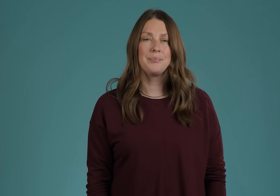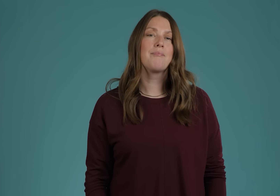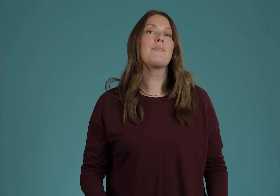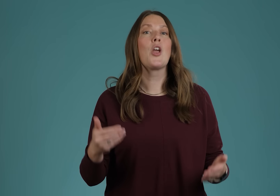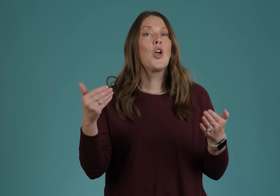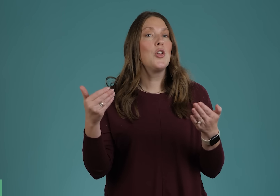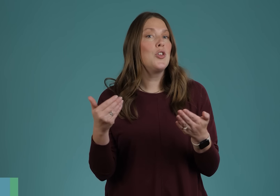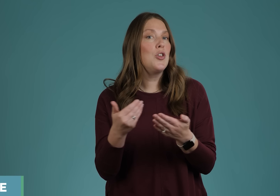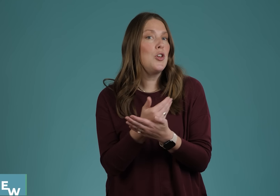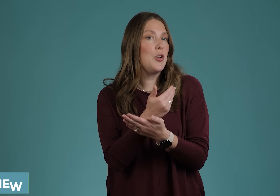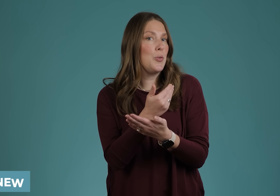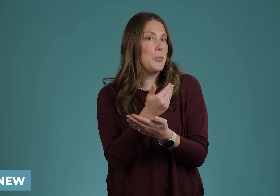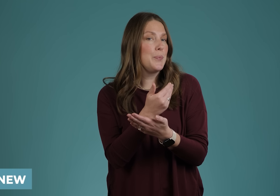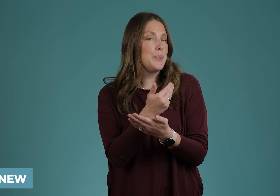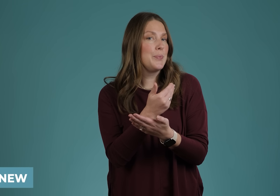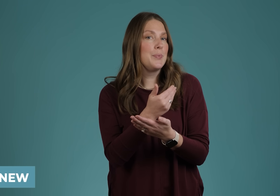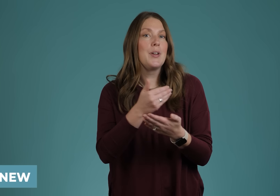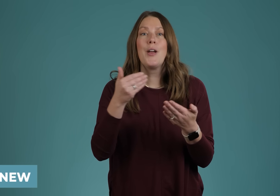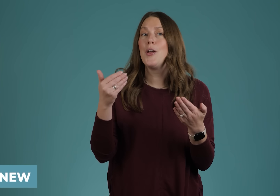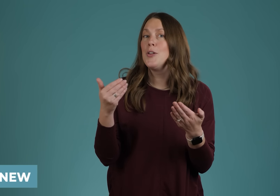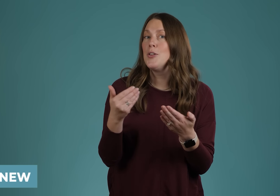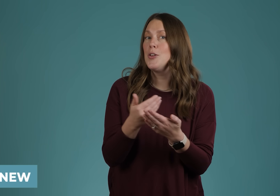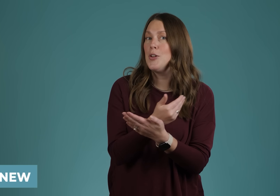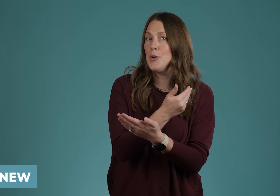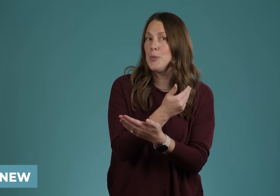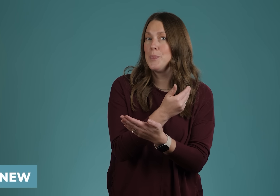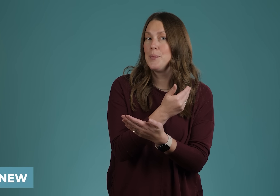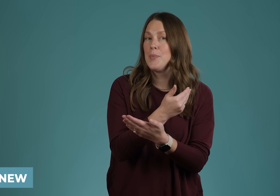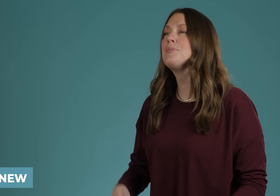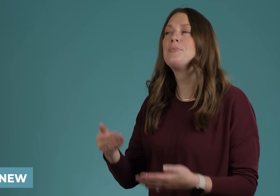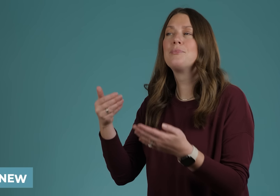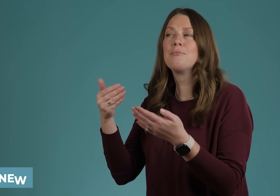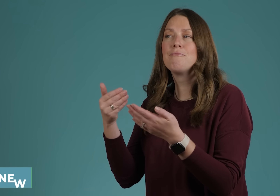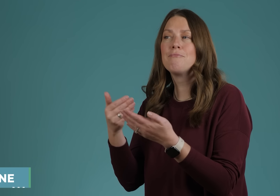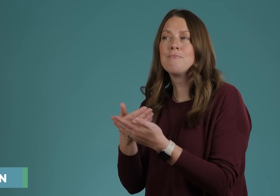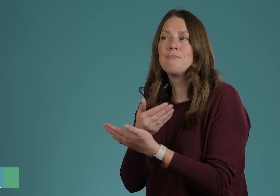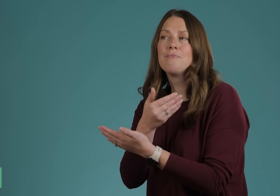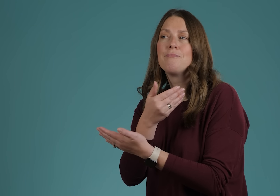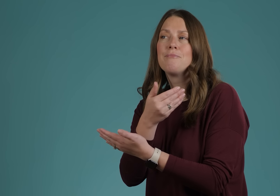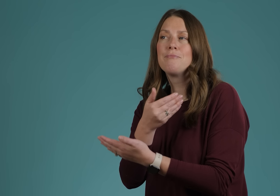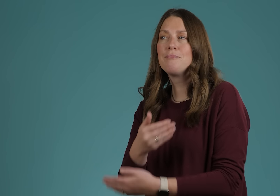New New Your dominant hand